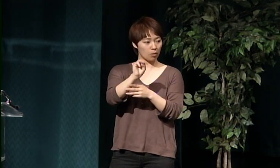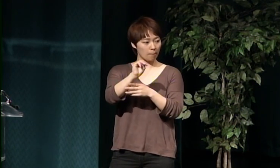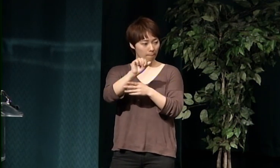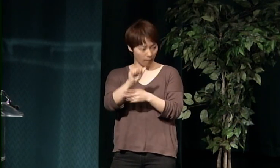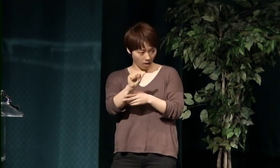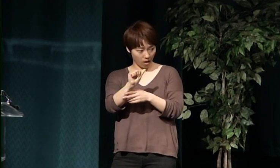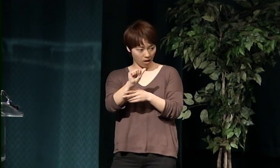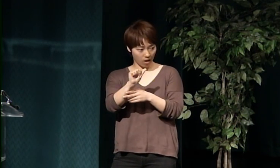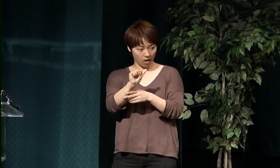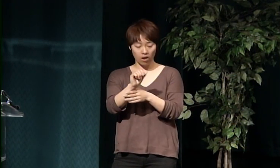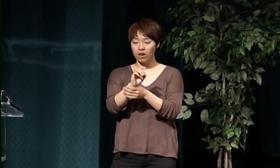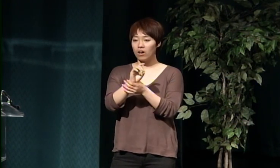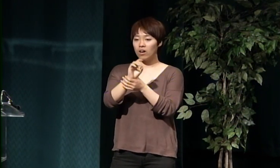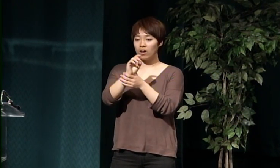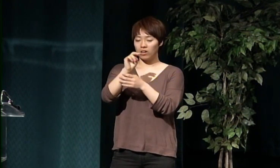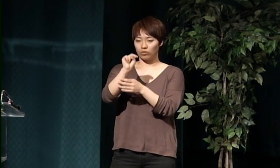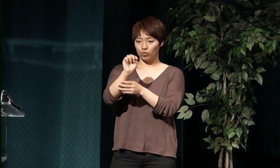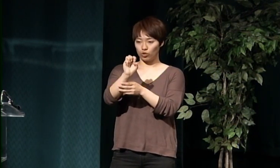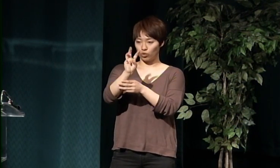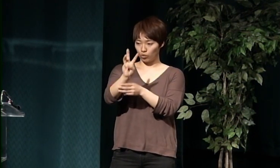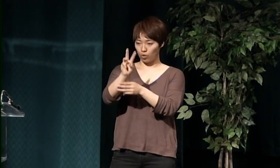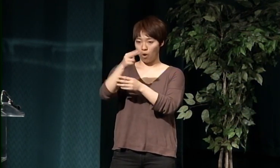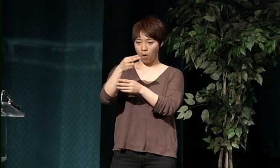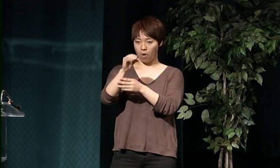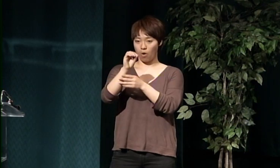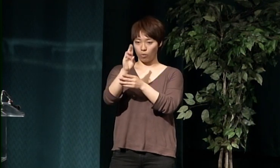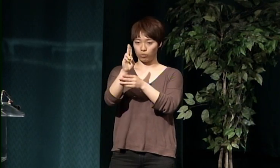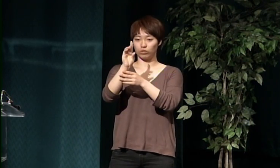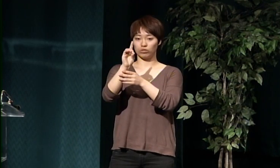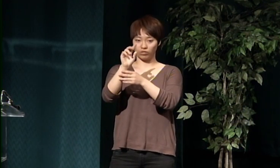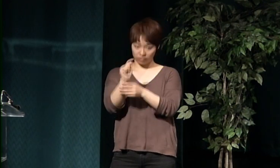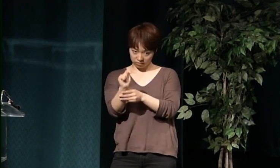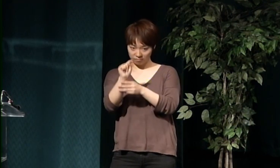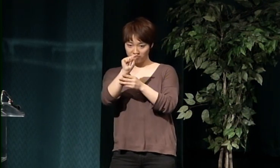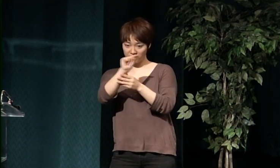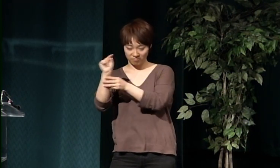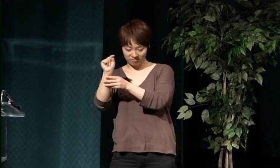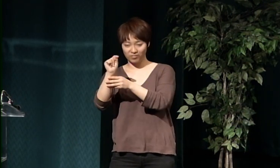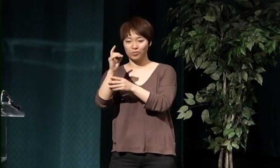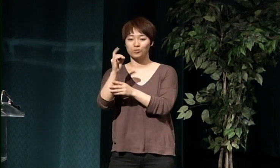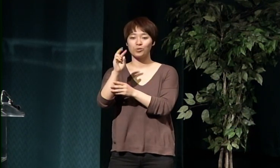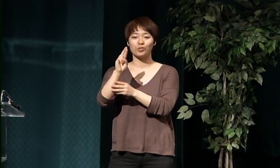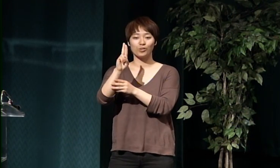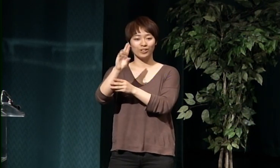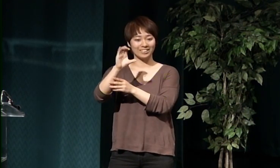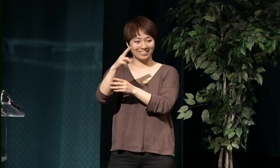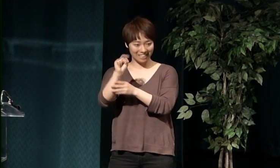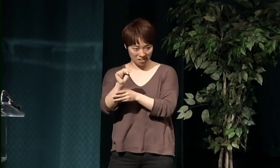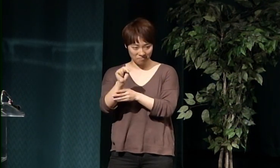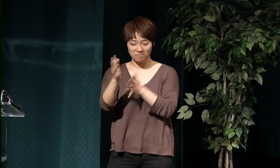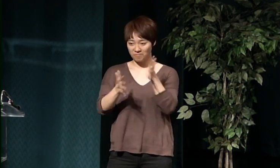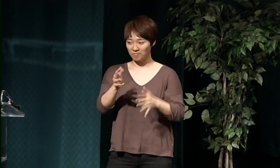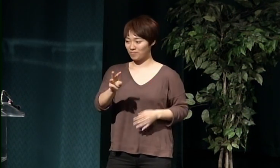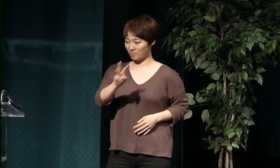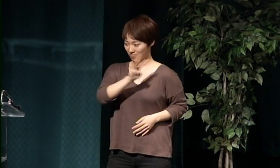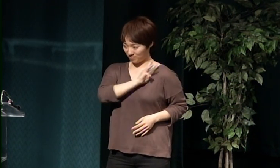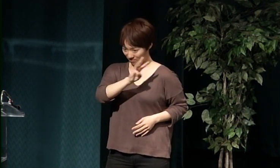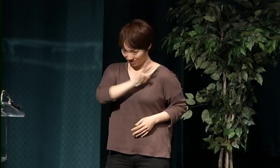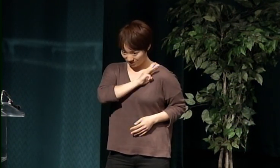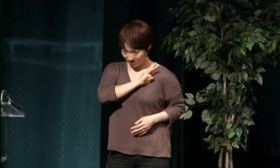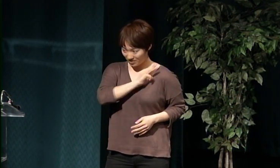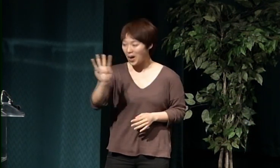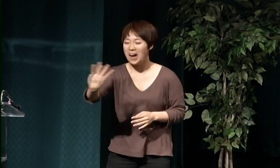our Honorable Wilma Newhoudt-Druchen.